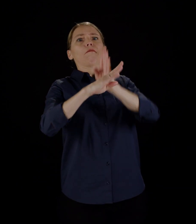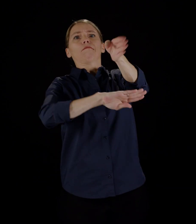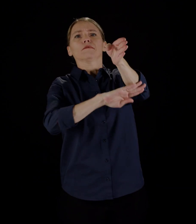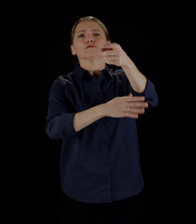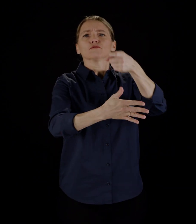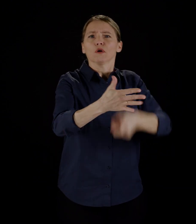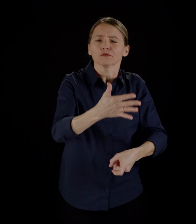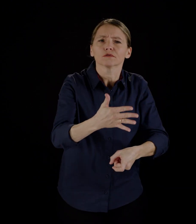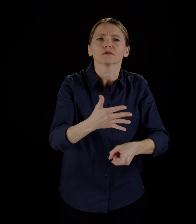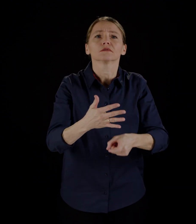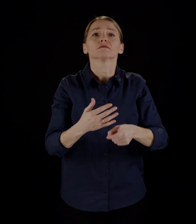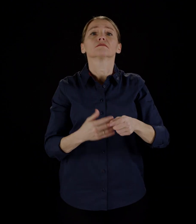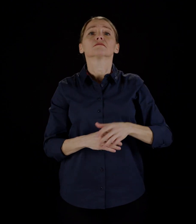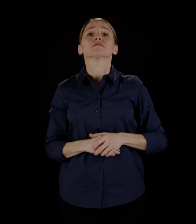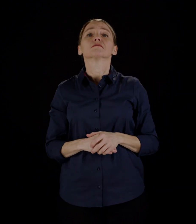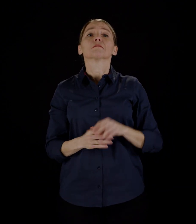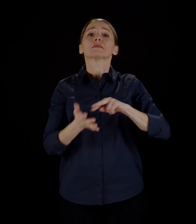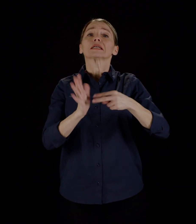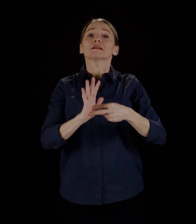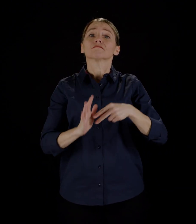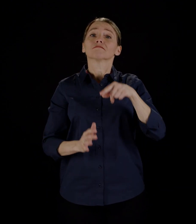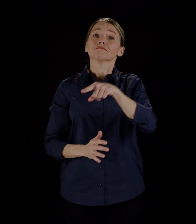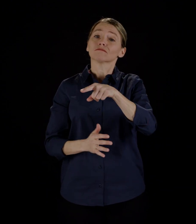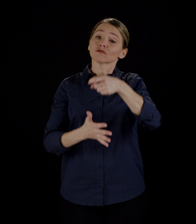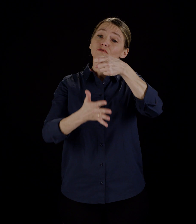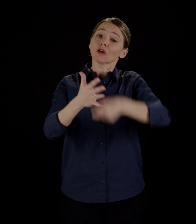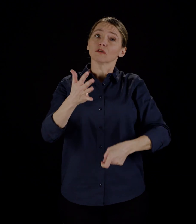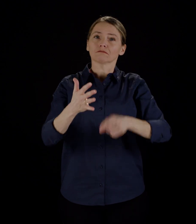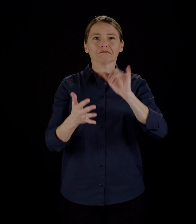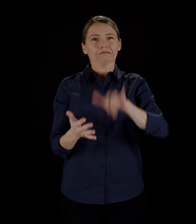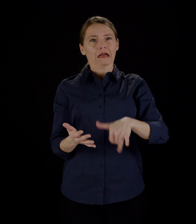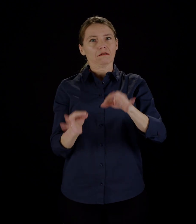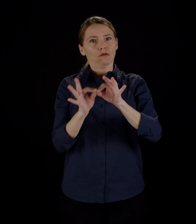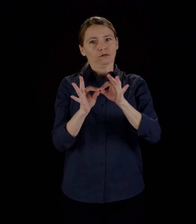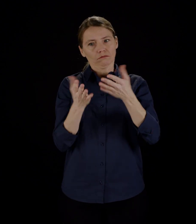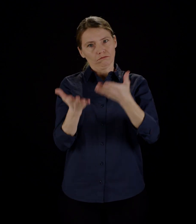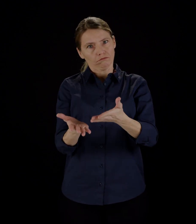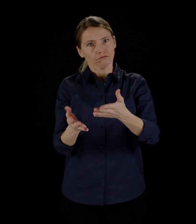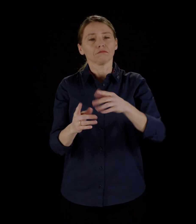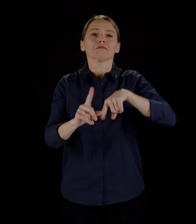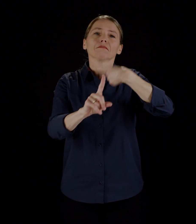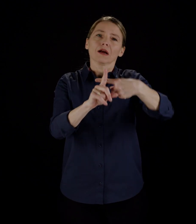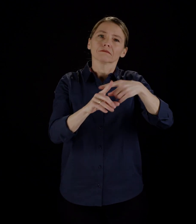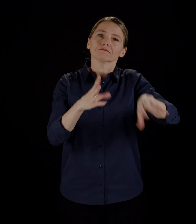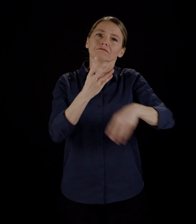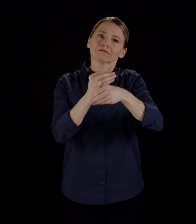For example, this is the amount that a customer has agreed to for their basic service,